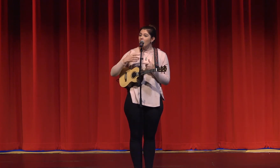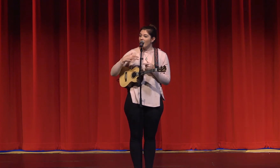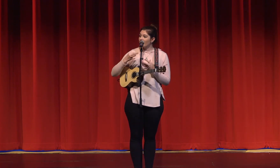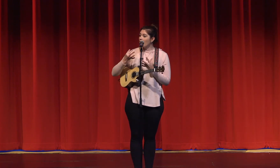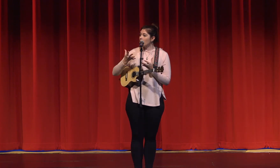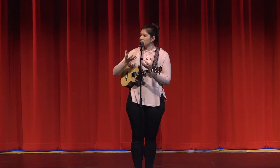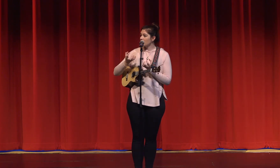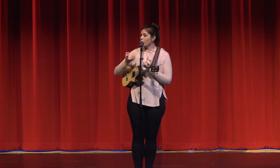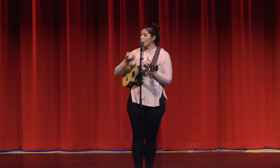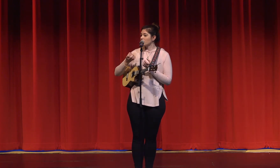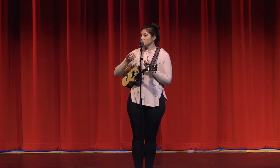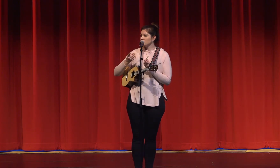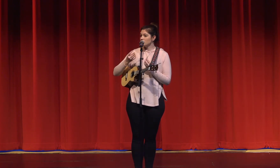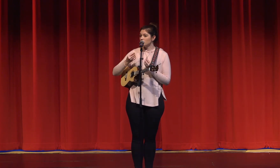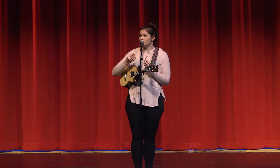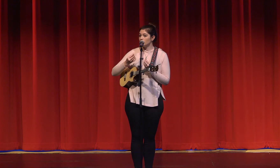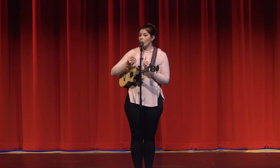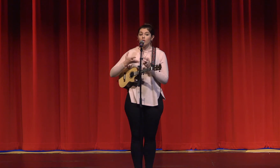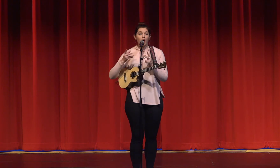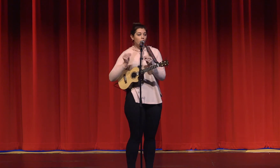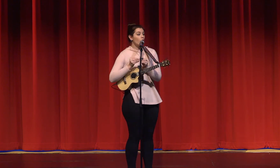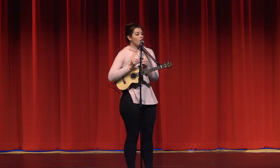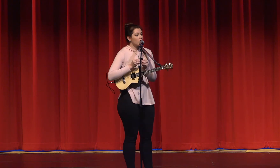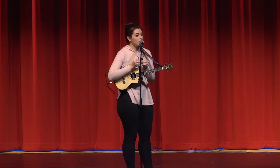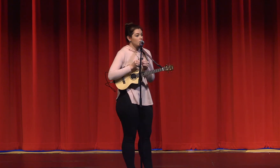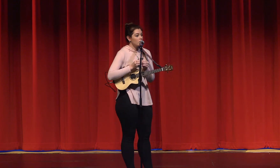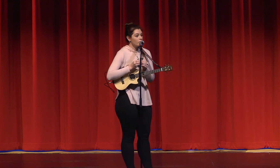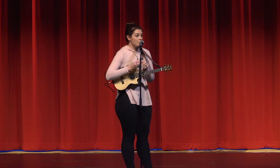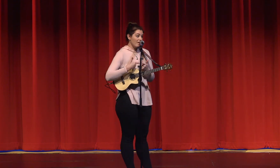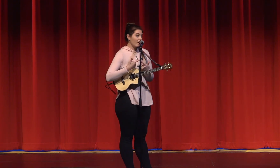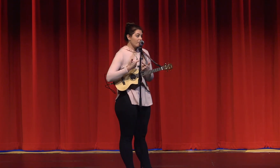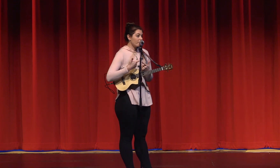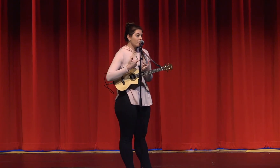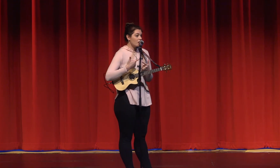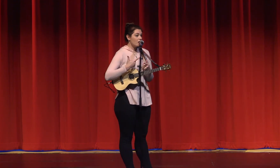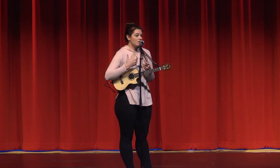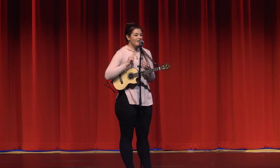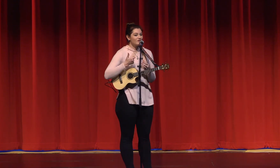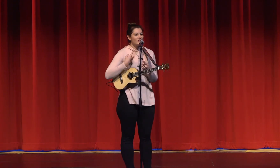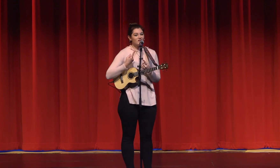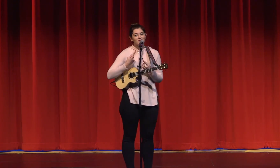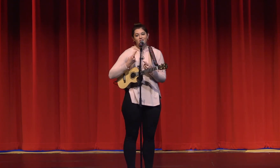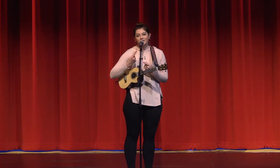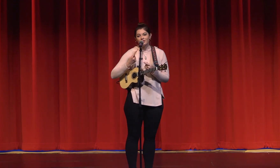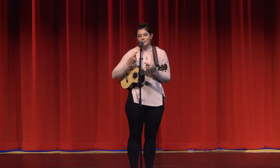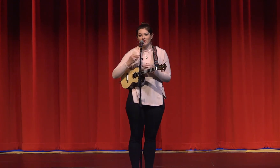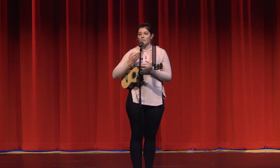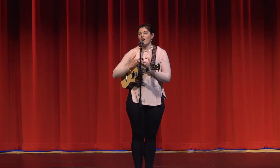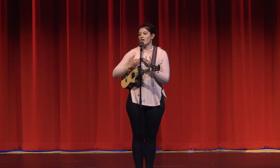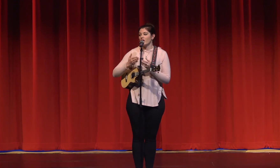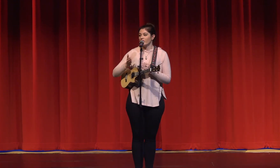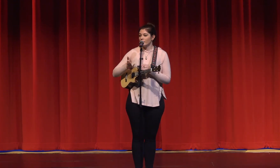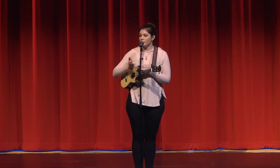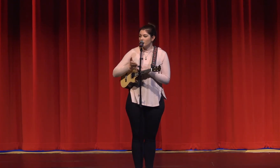I found myself wanting to do a lot more with my life. Not just be a part of music,